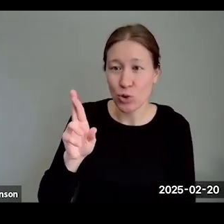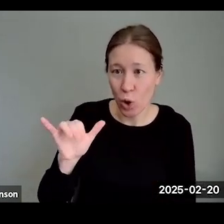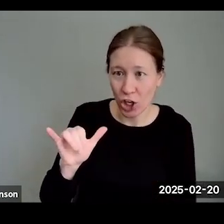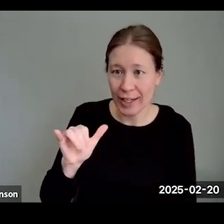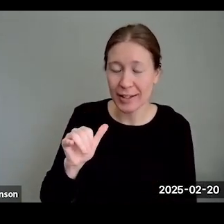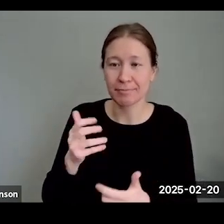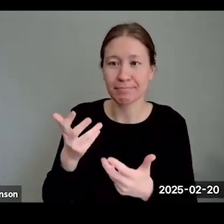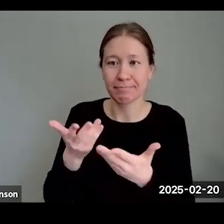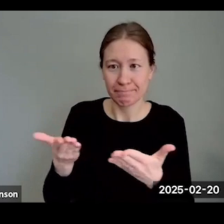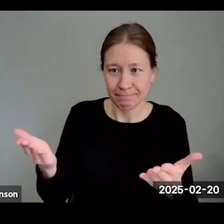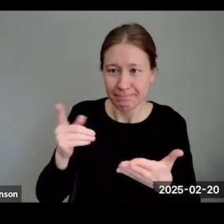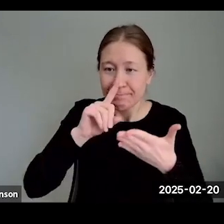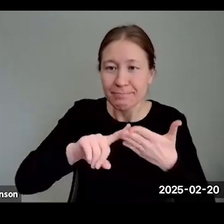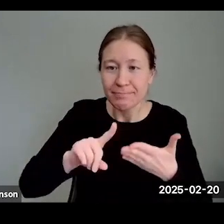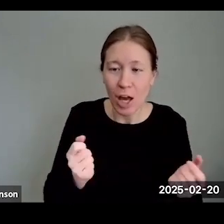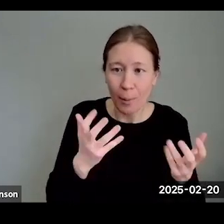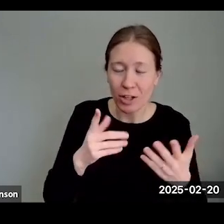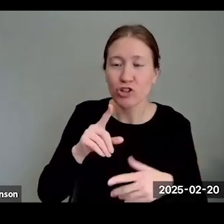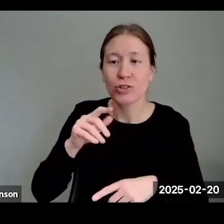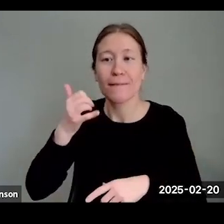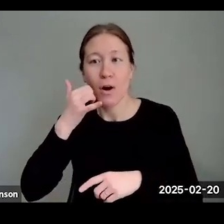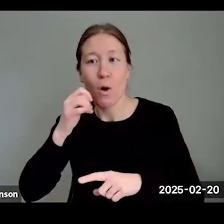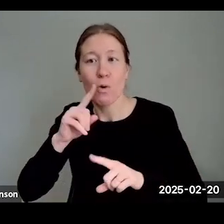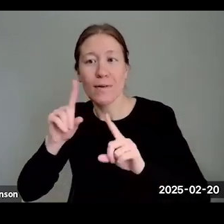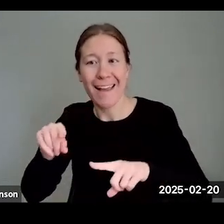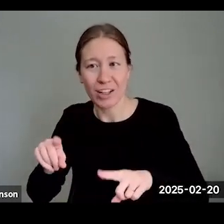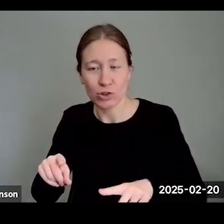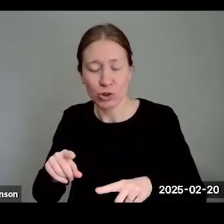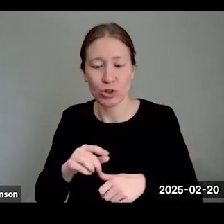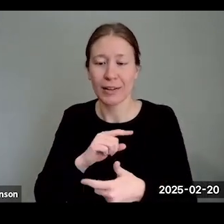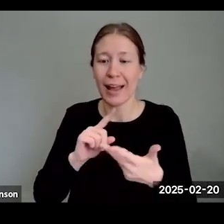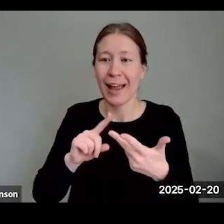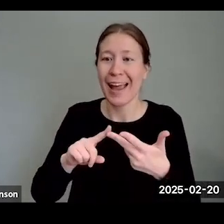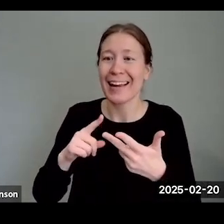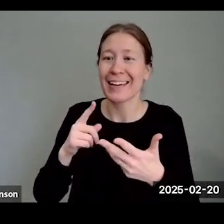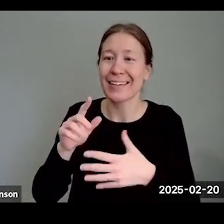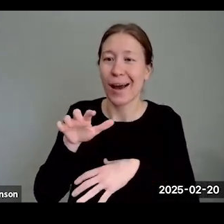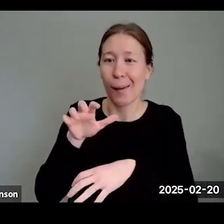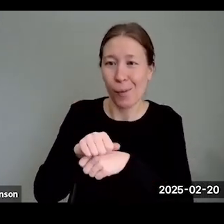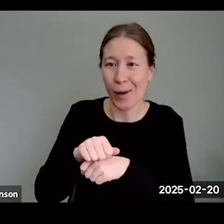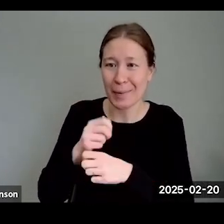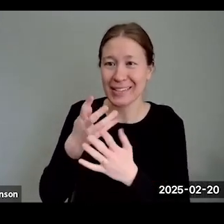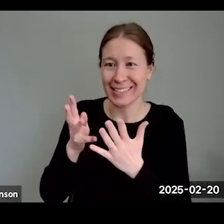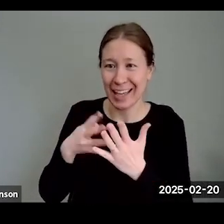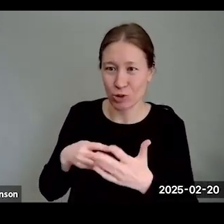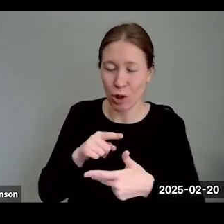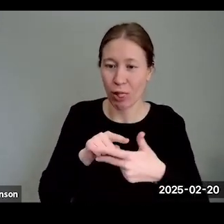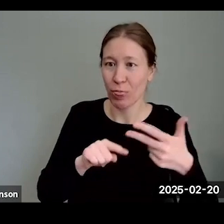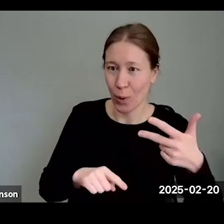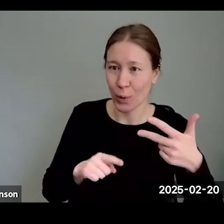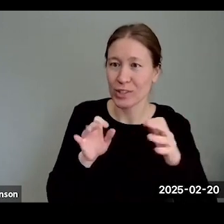and scheduling email appointments, are those essential functions. Which means, if we take those job duties away,